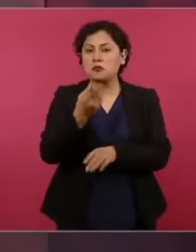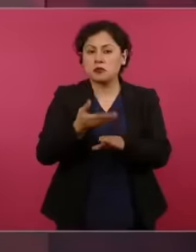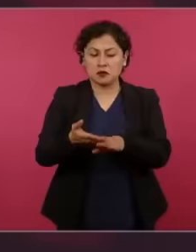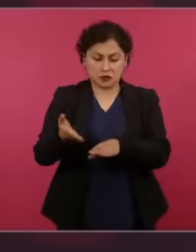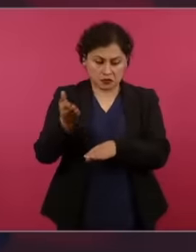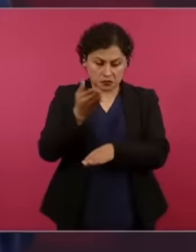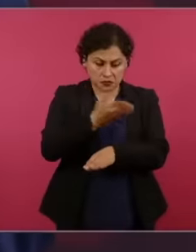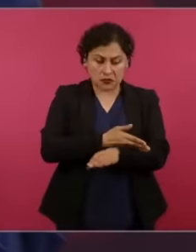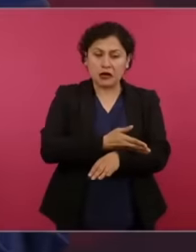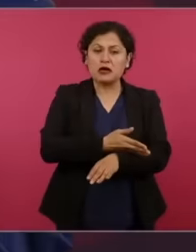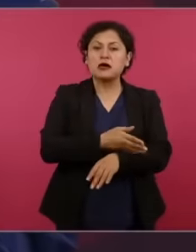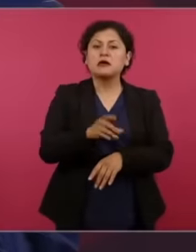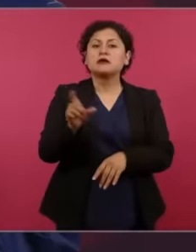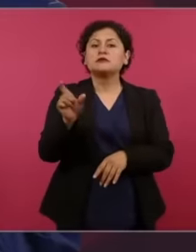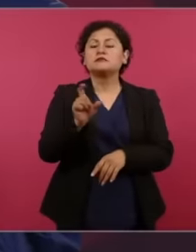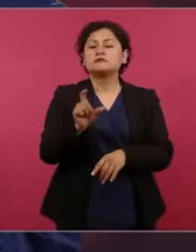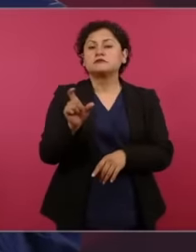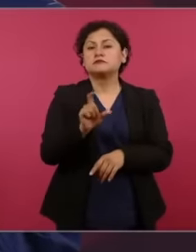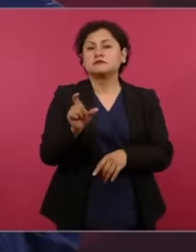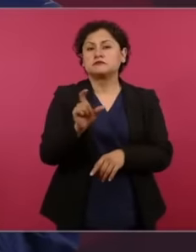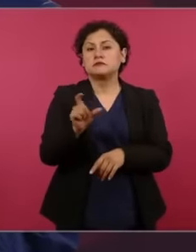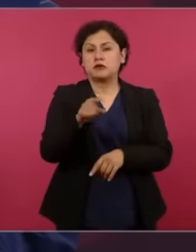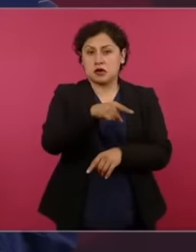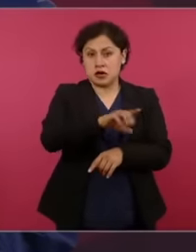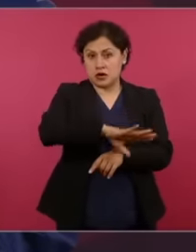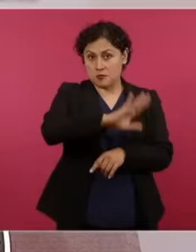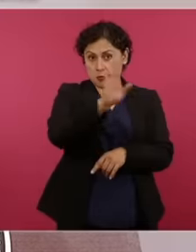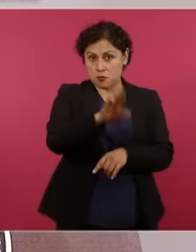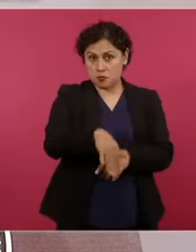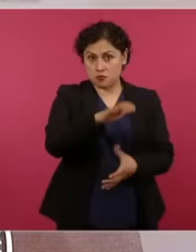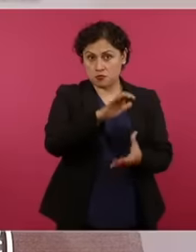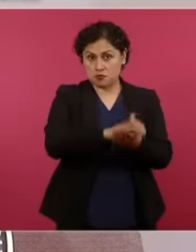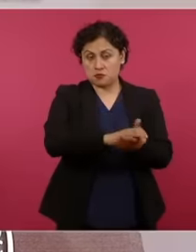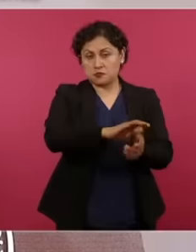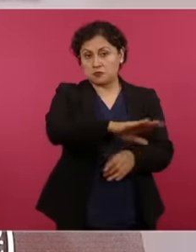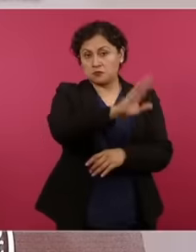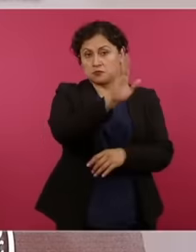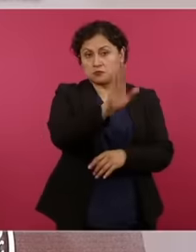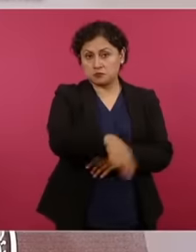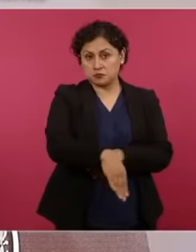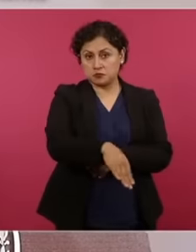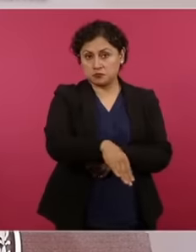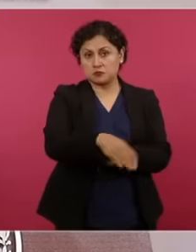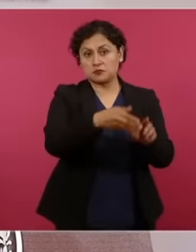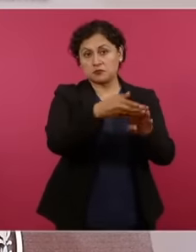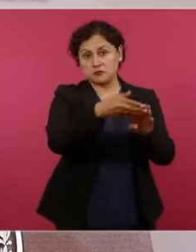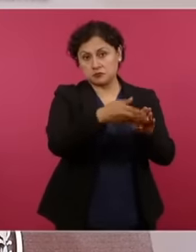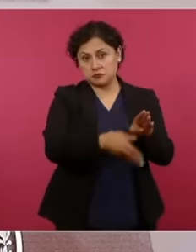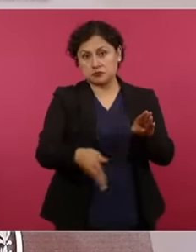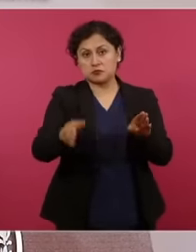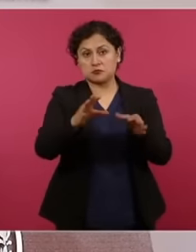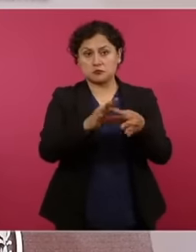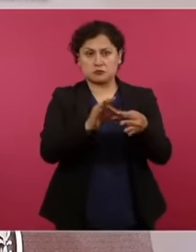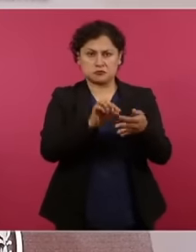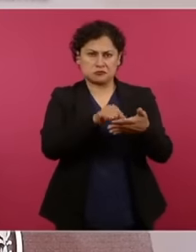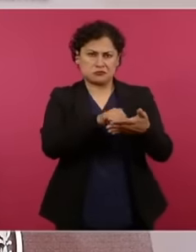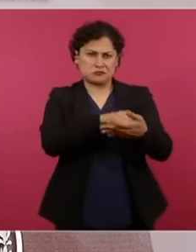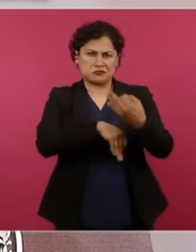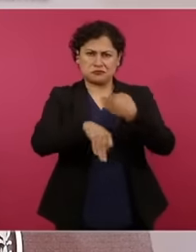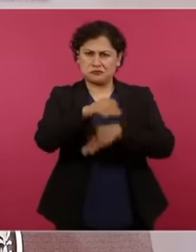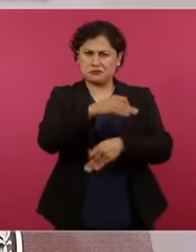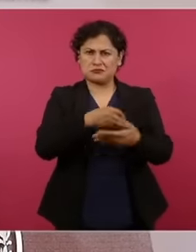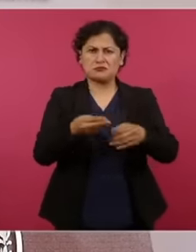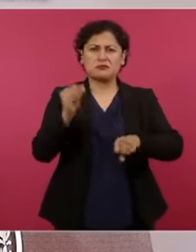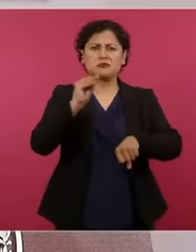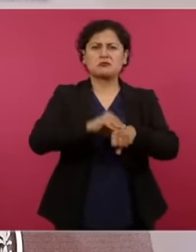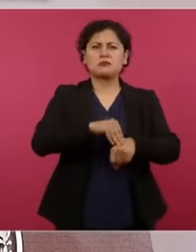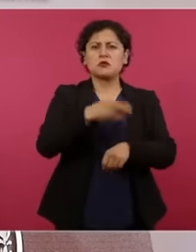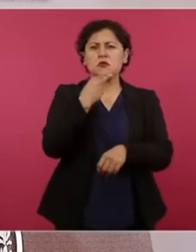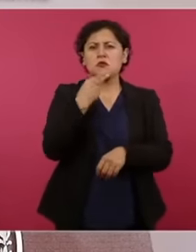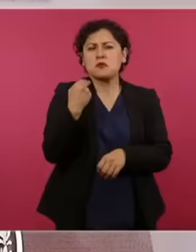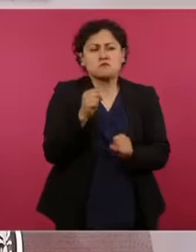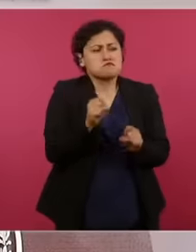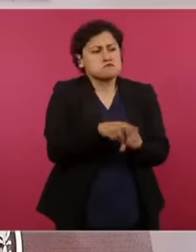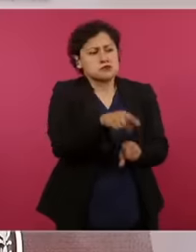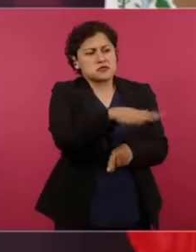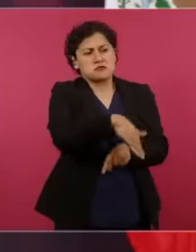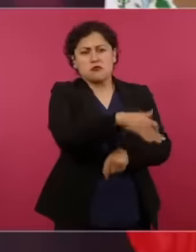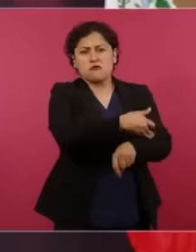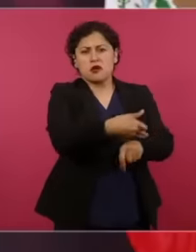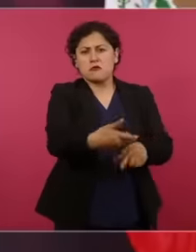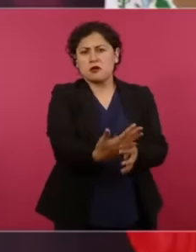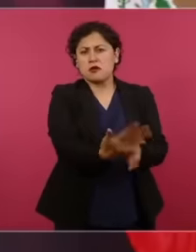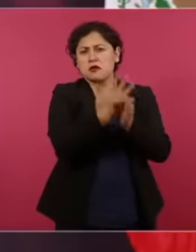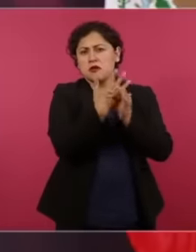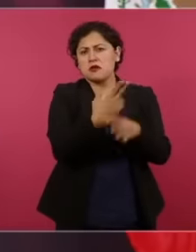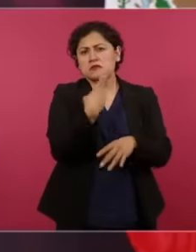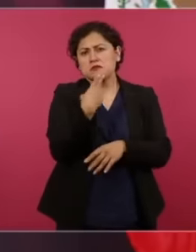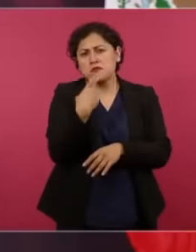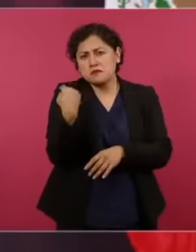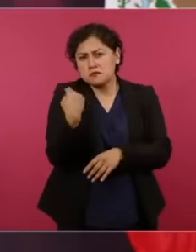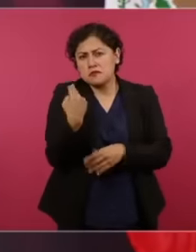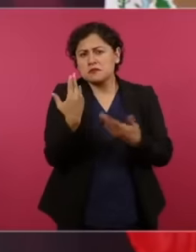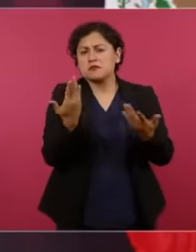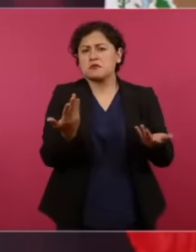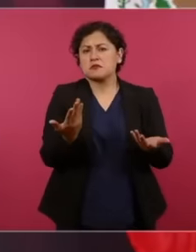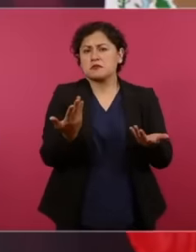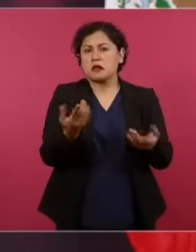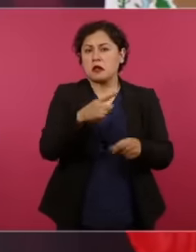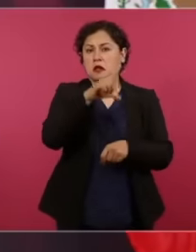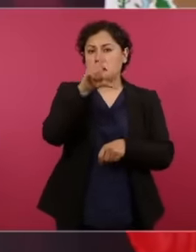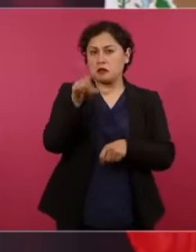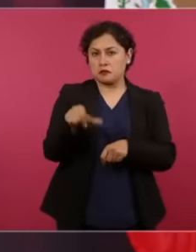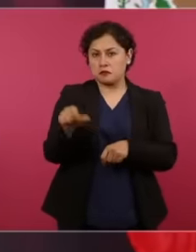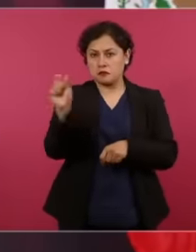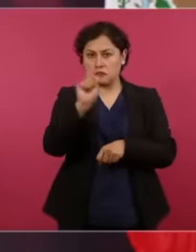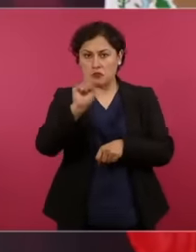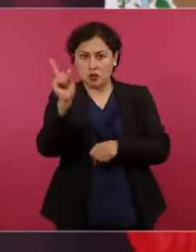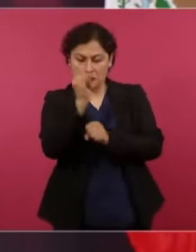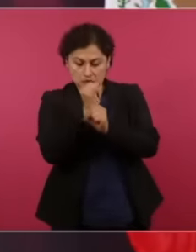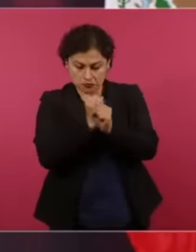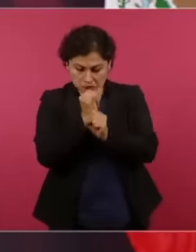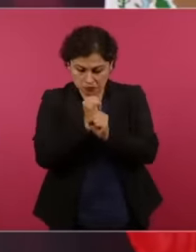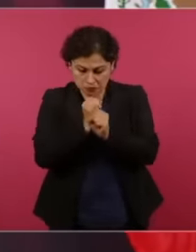of death there has been talk of suicide the same family members and in the expert opinion of the